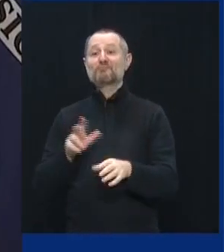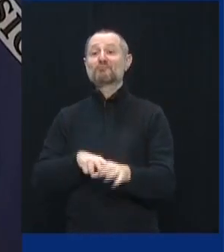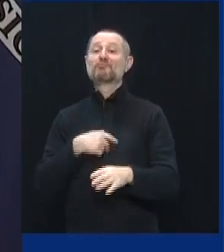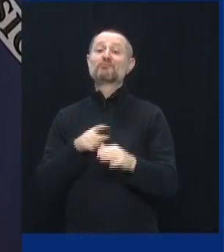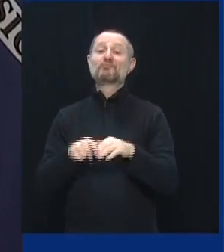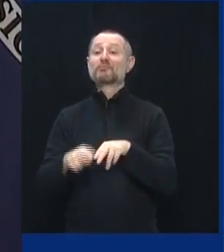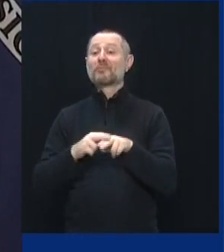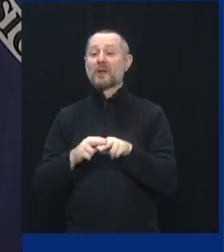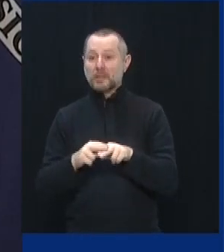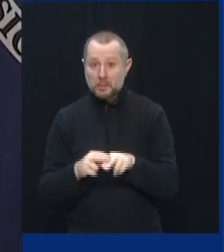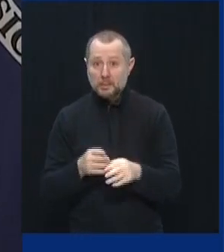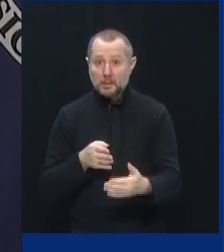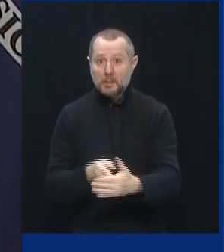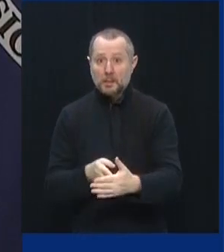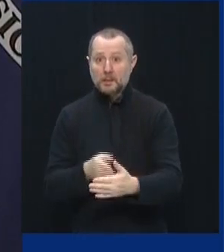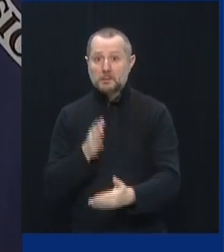HIGHWAY OVERNIGHT, IT GETS VERY DICEY, VERY QUICKLY.